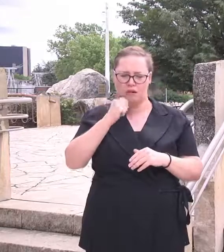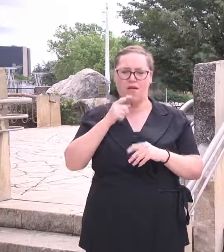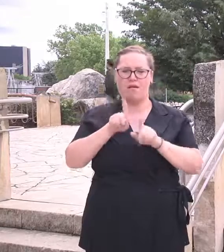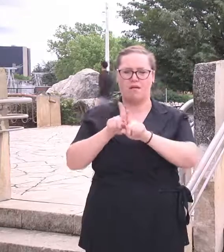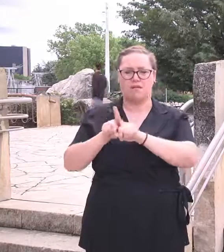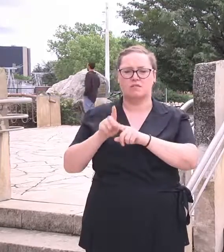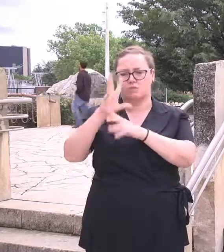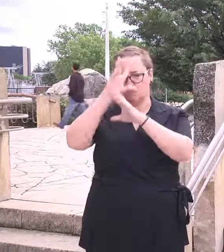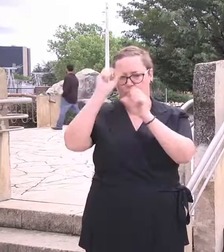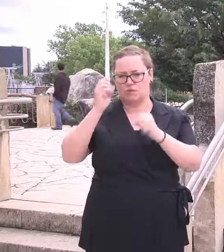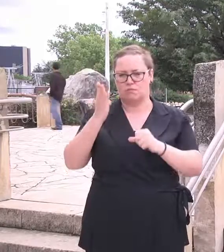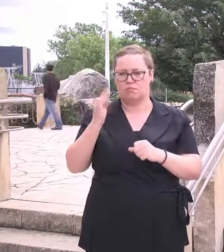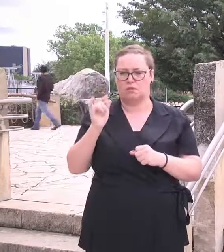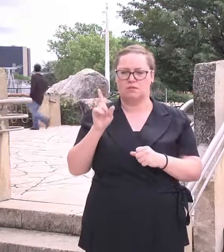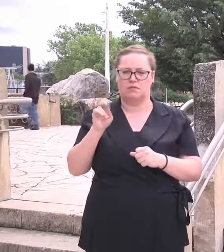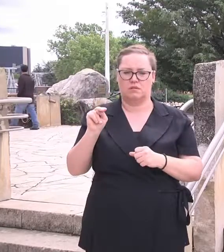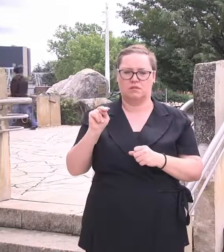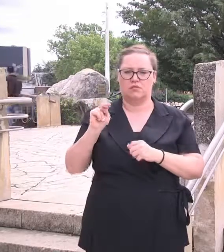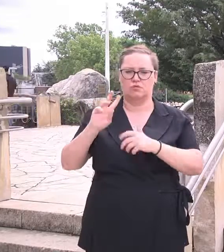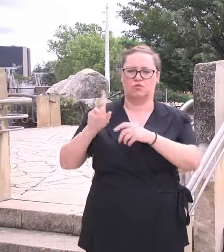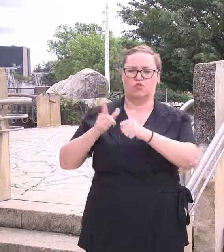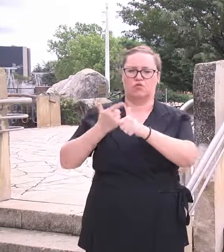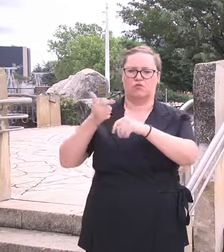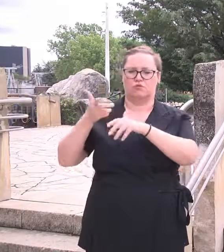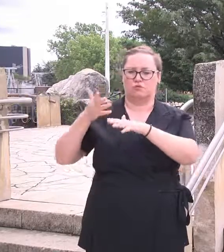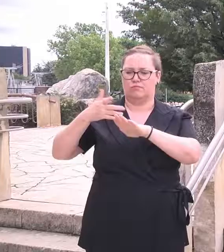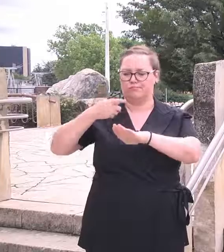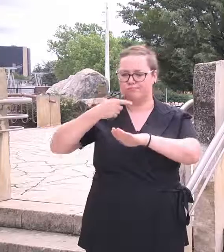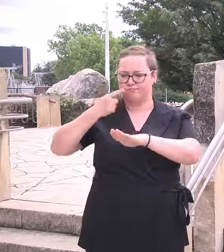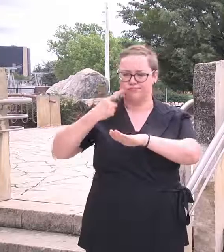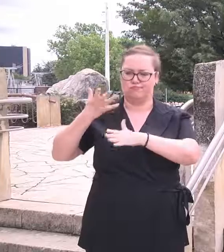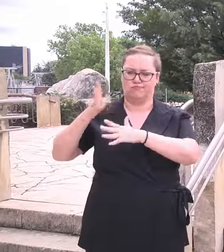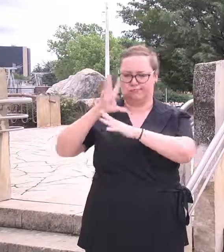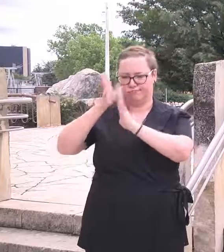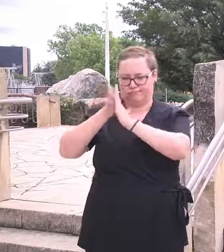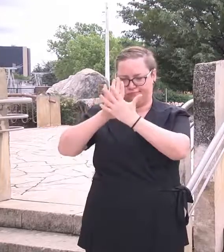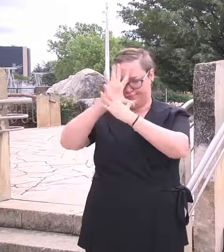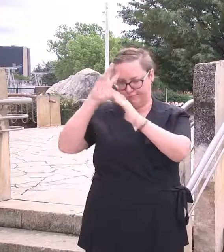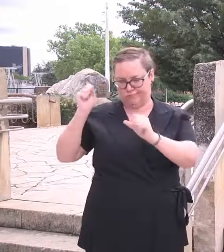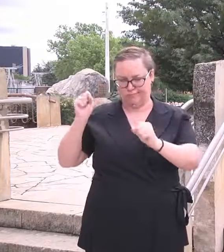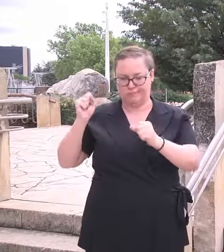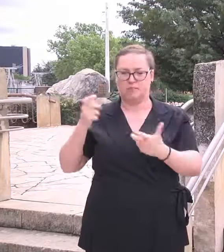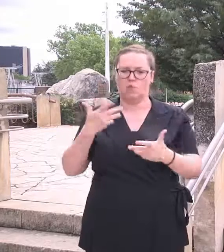indigenous Enterprise to witchta attendees uh to their performances will be able to see a variety